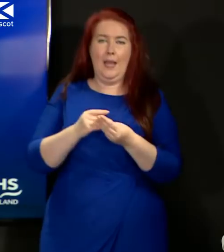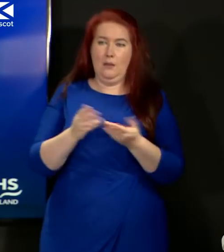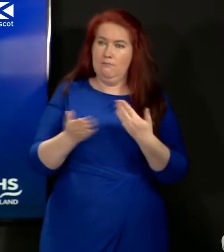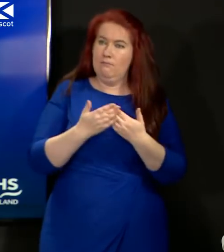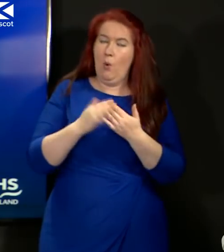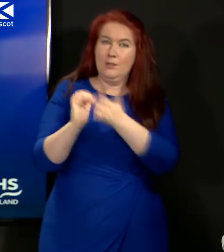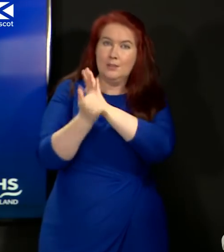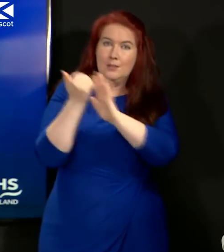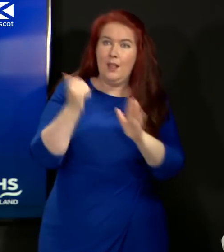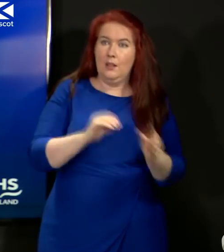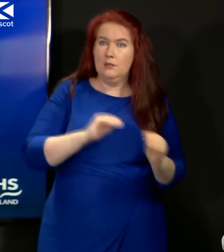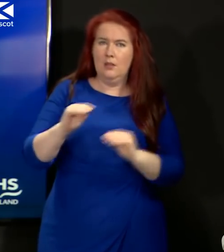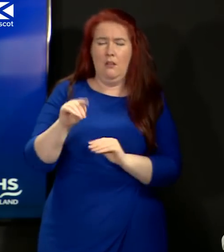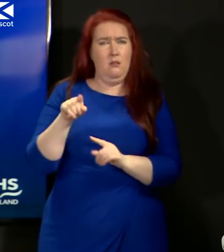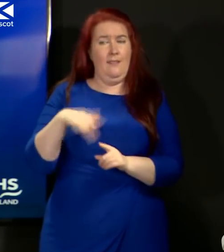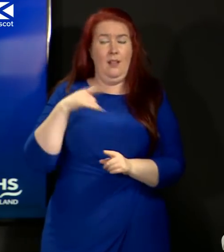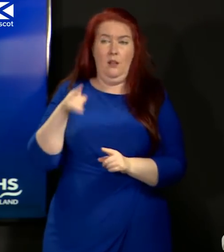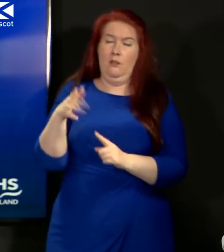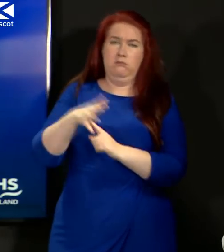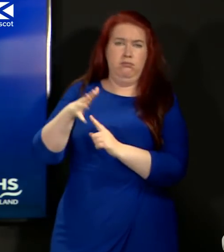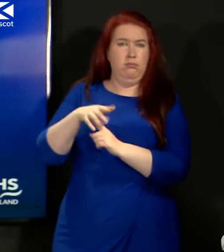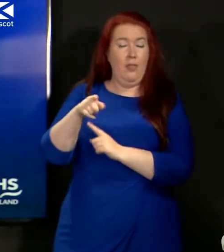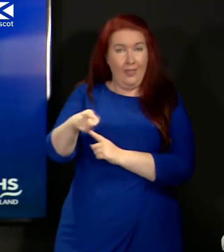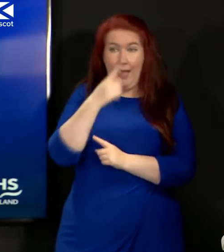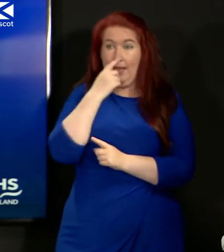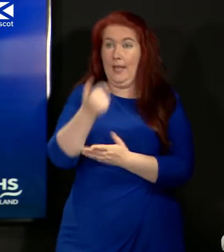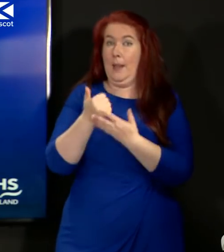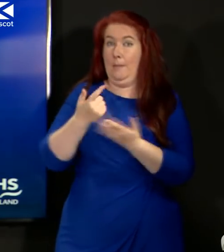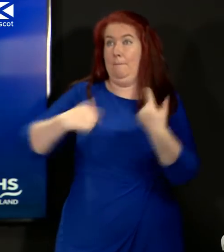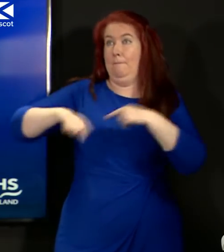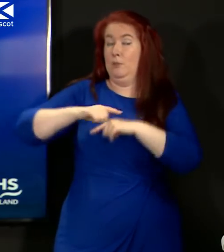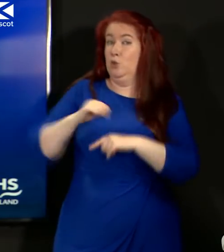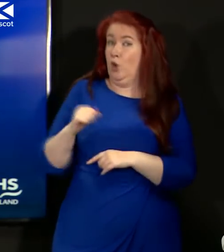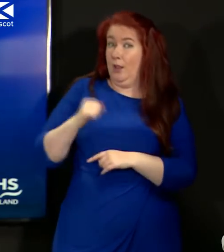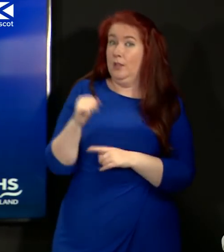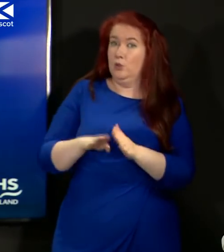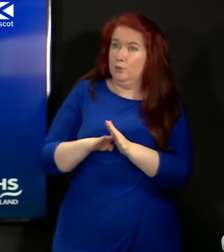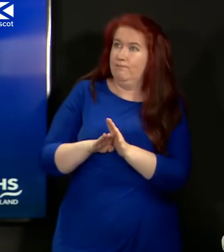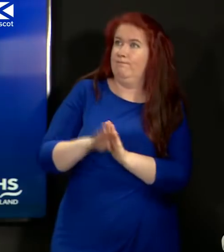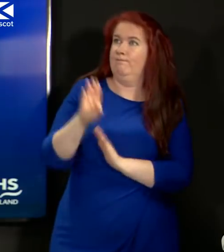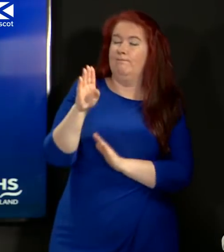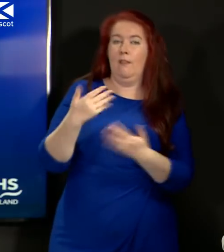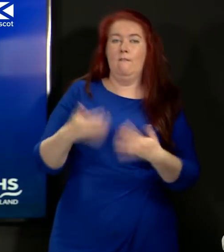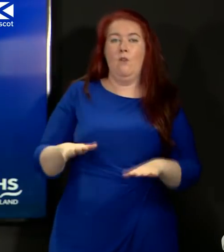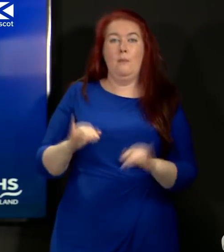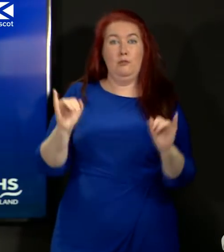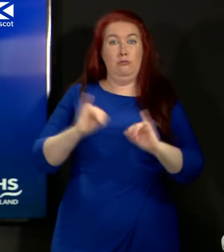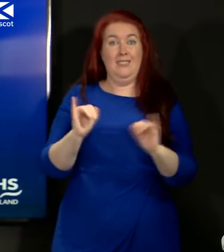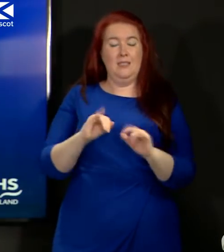a way that can help us as we emerge from the COVID crisis, but also build a more resilient